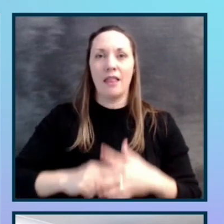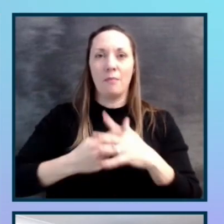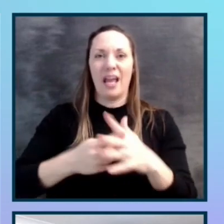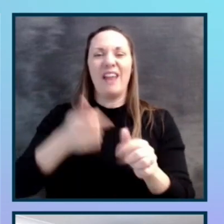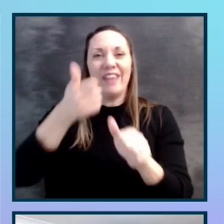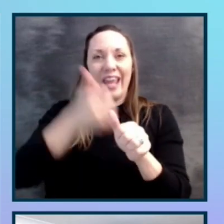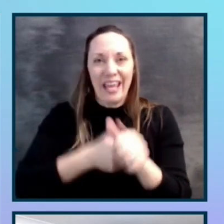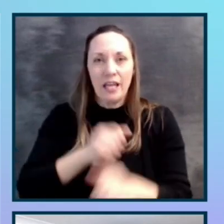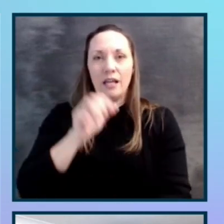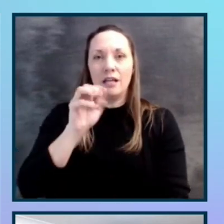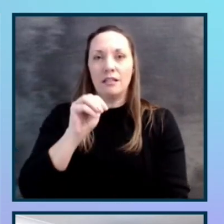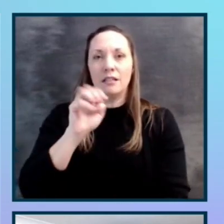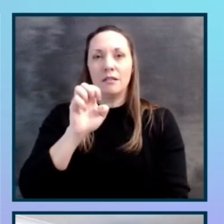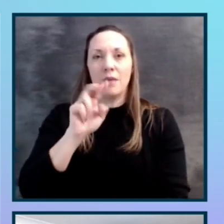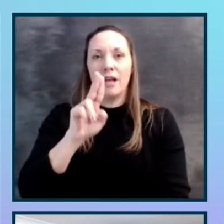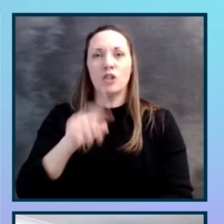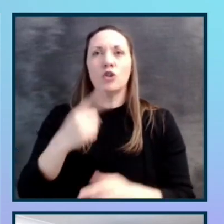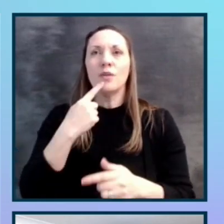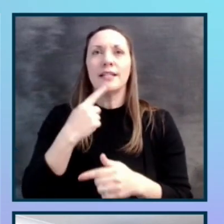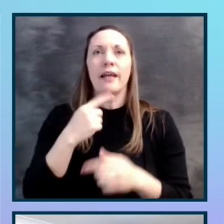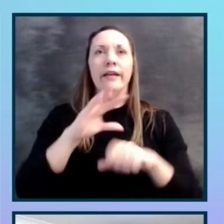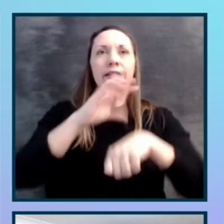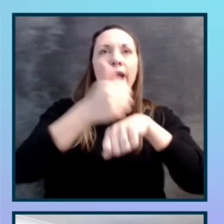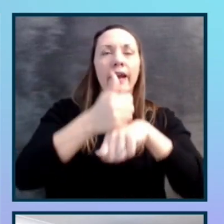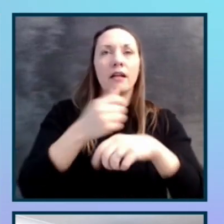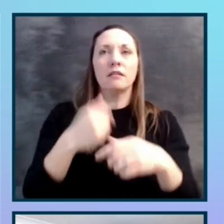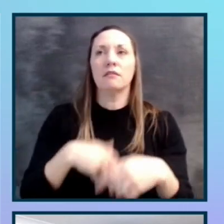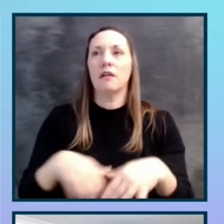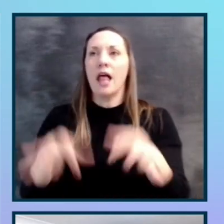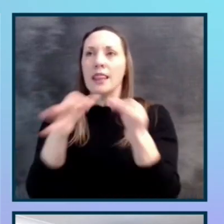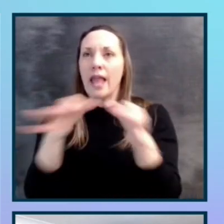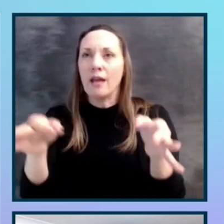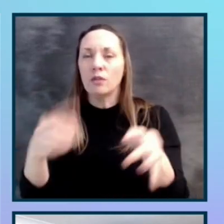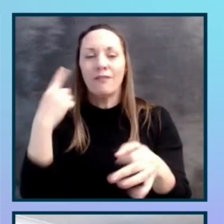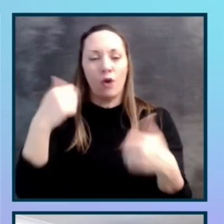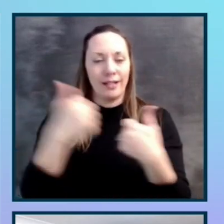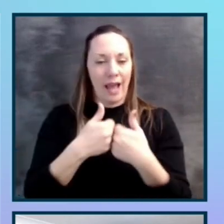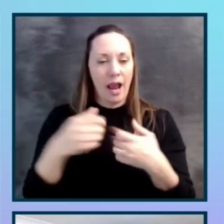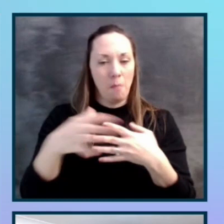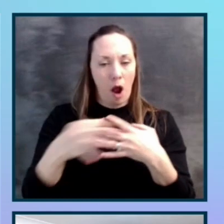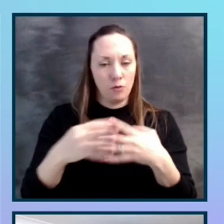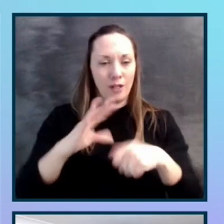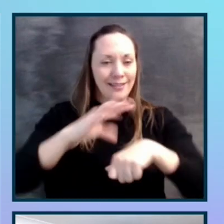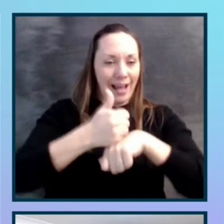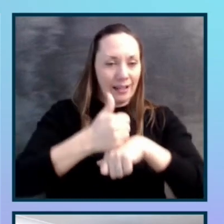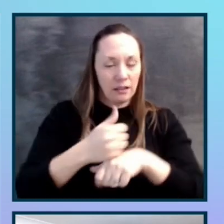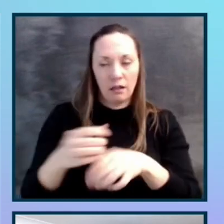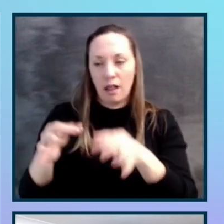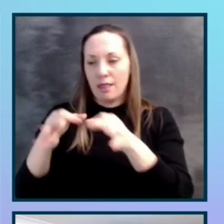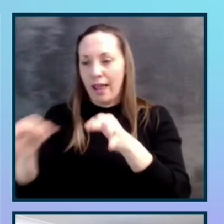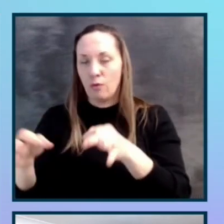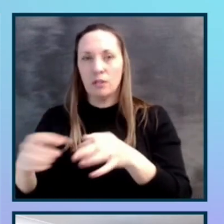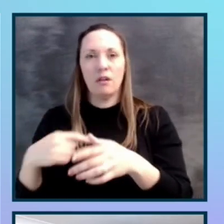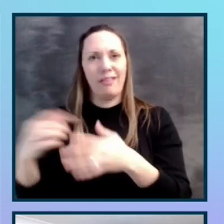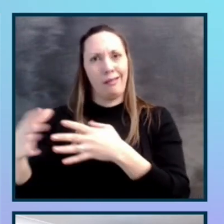it's saying settings language, you know, or game options, settings language, and then the option and you know, it's value and everything.